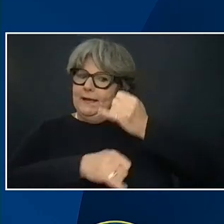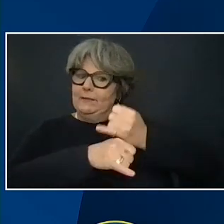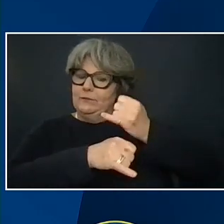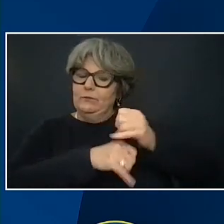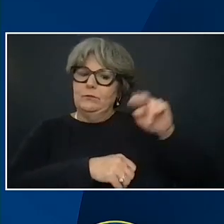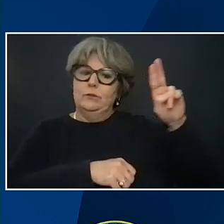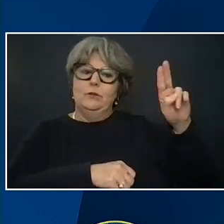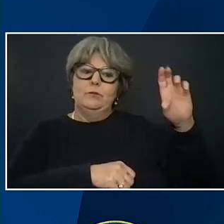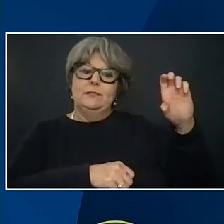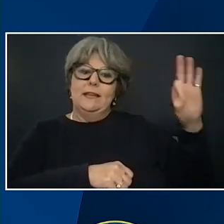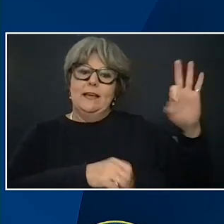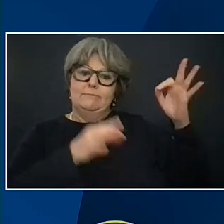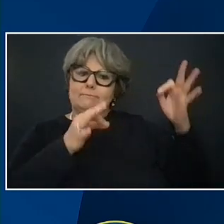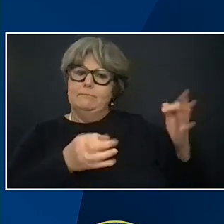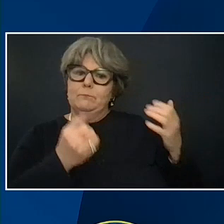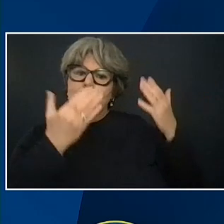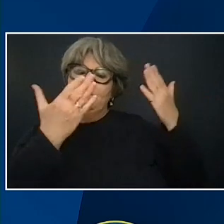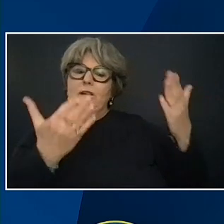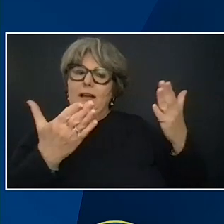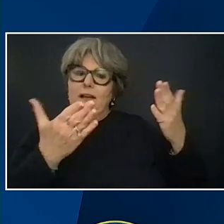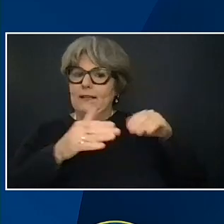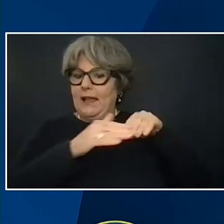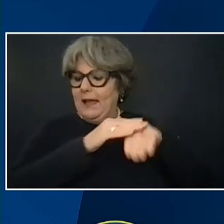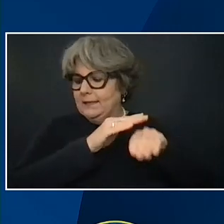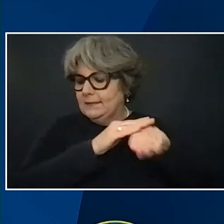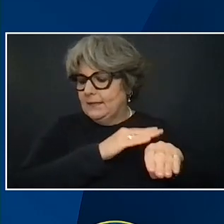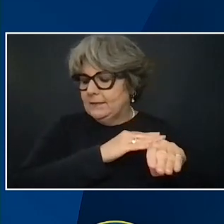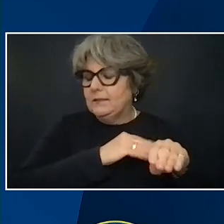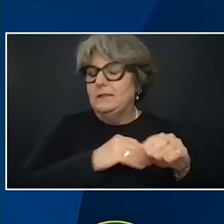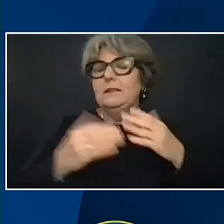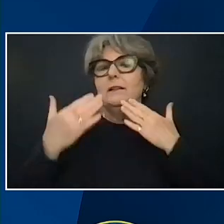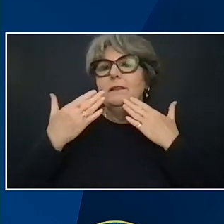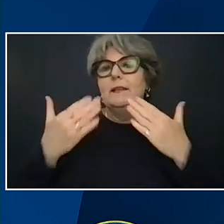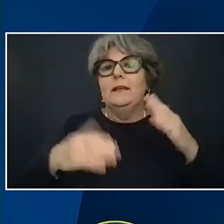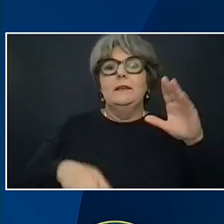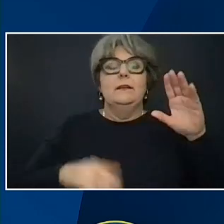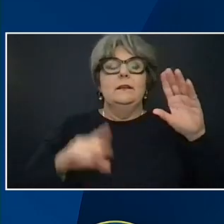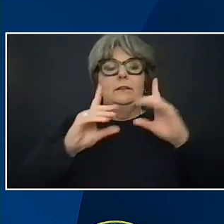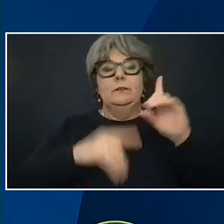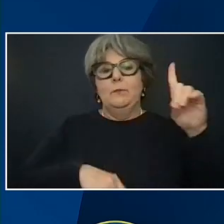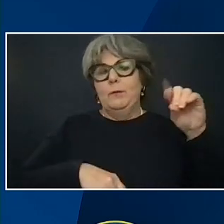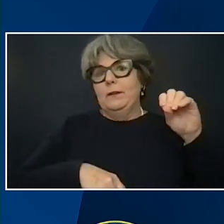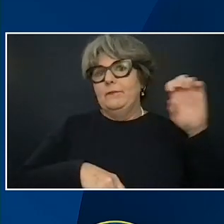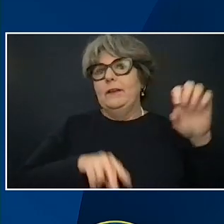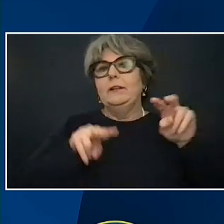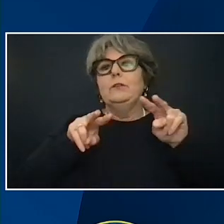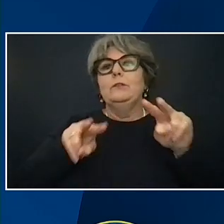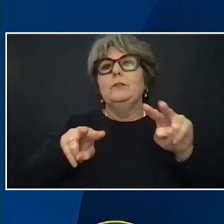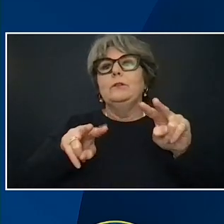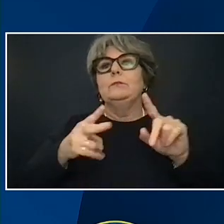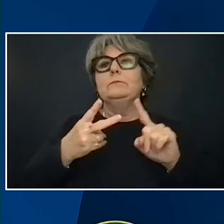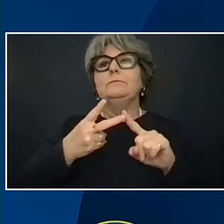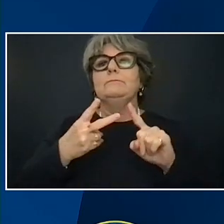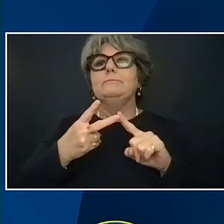provide material access. So I want to thank the Department of Education for looking out for students in making automatic textbook billing opt in.